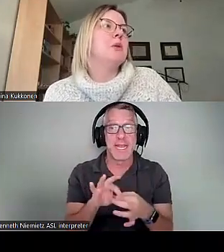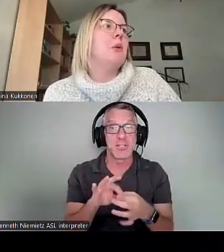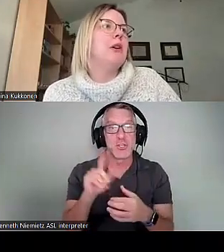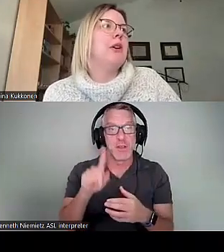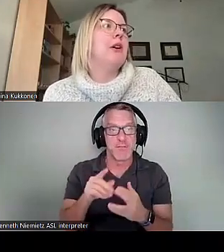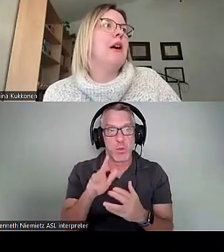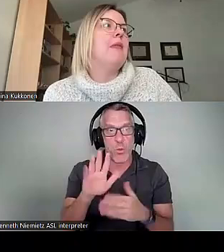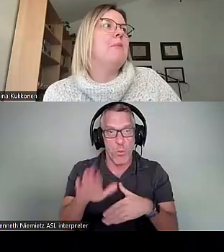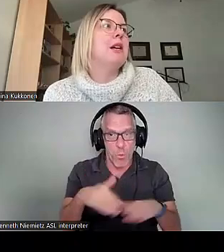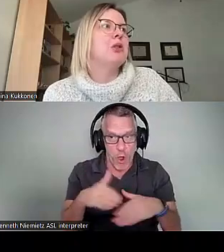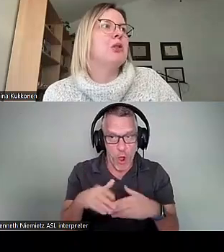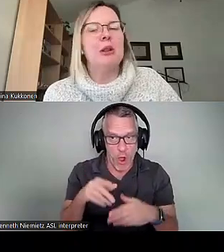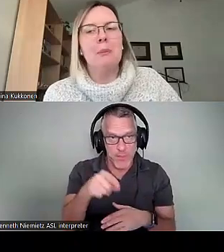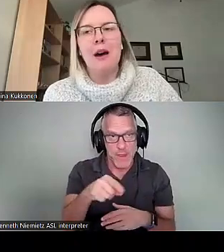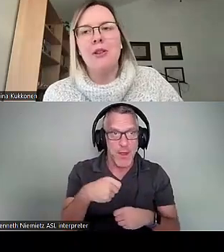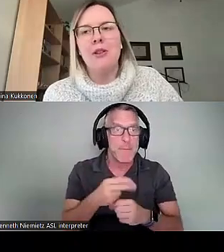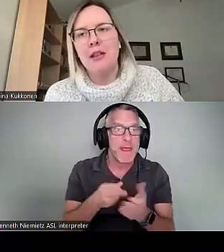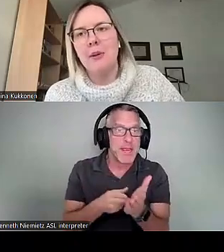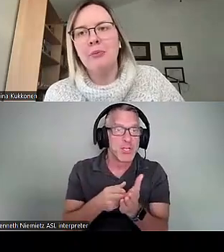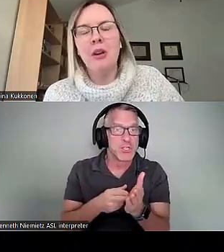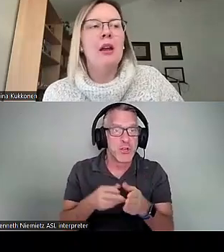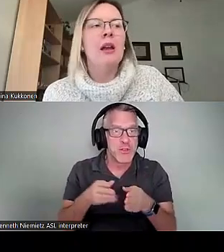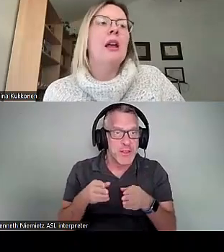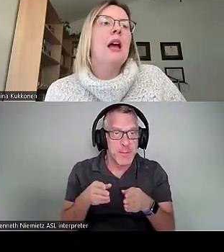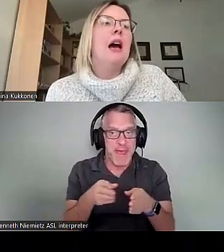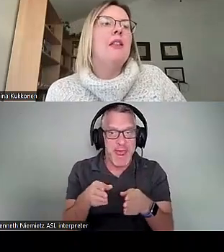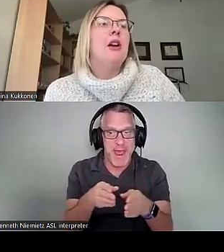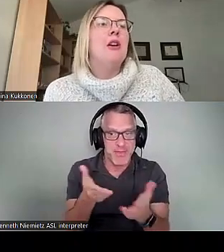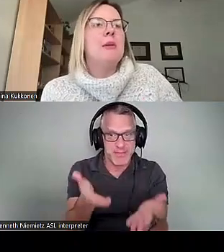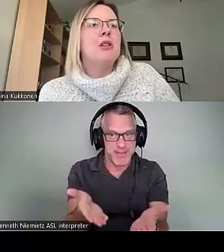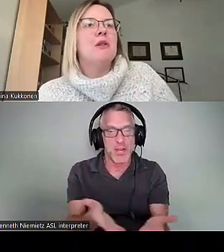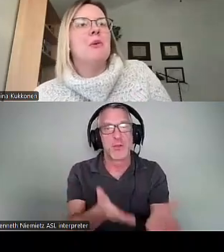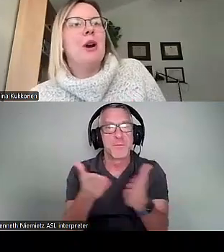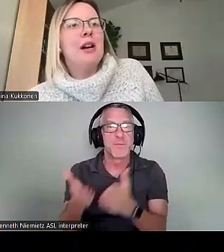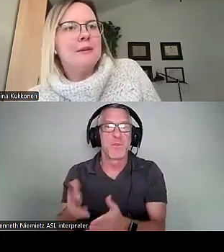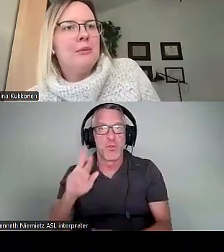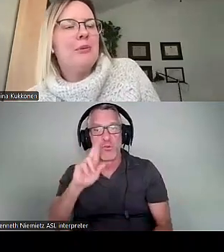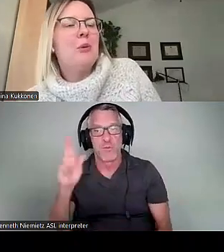to walk there and then make sure that the path is there. And then on the image of the right,